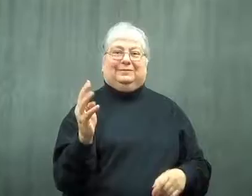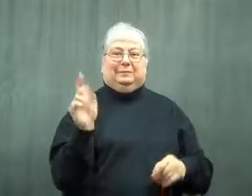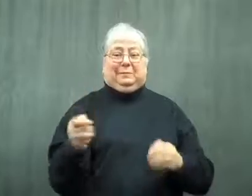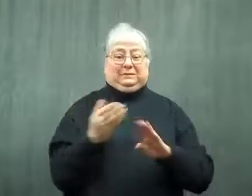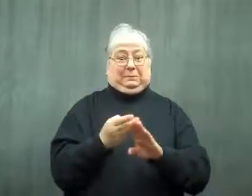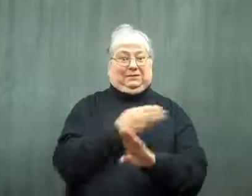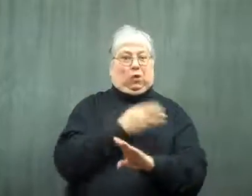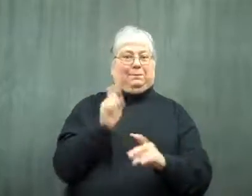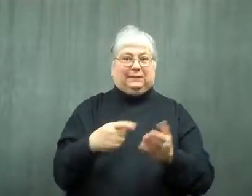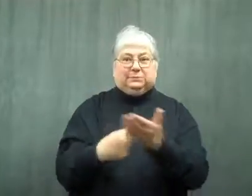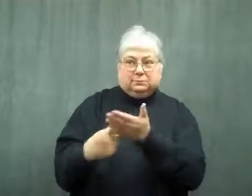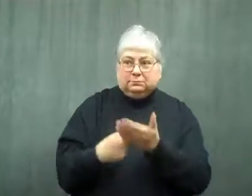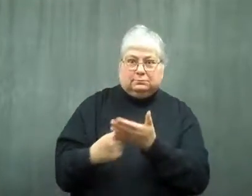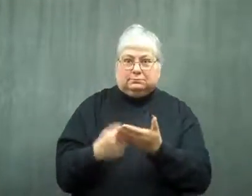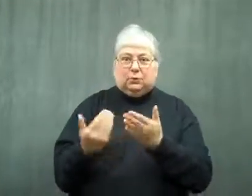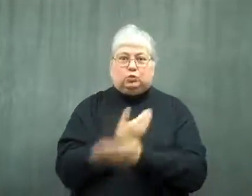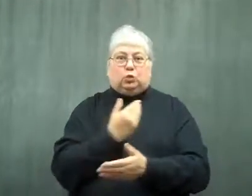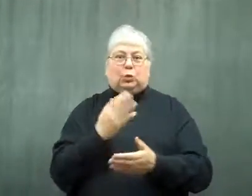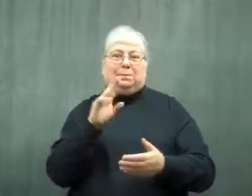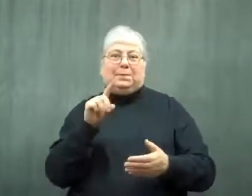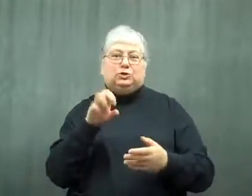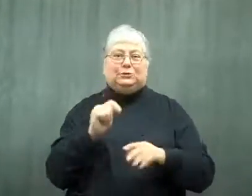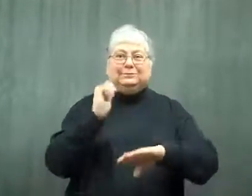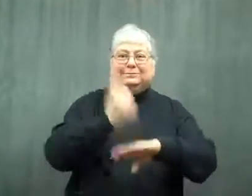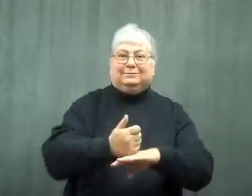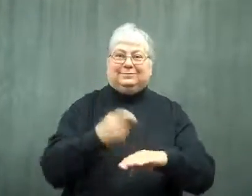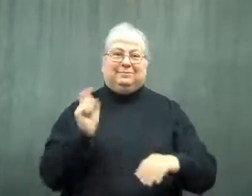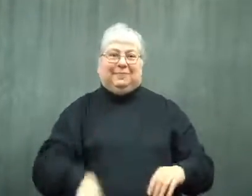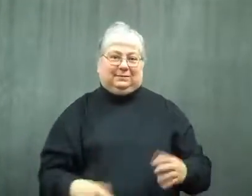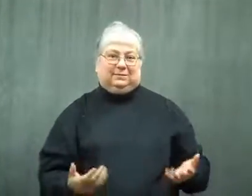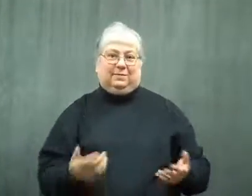A new budget has to be worked out before that date.